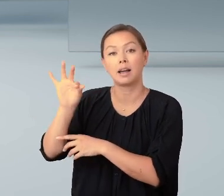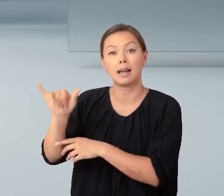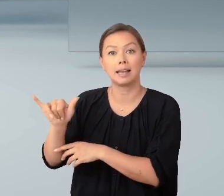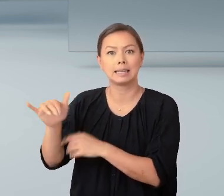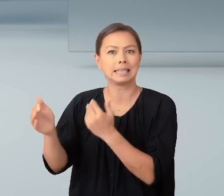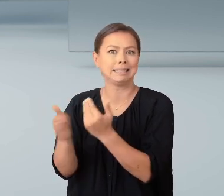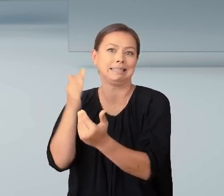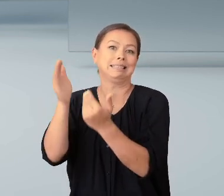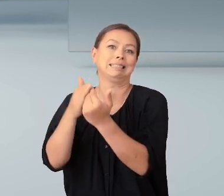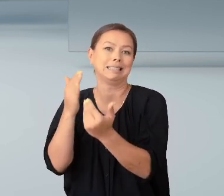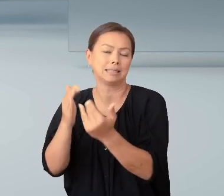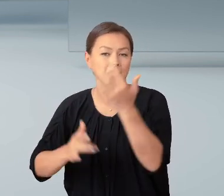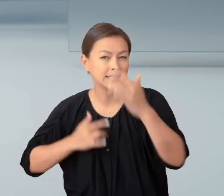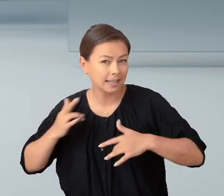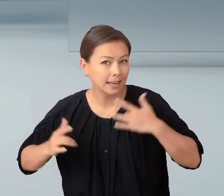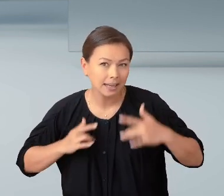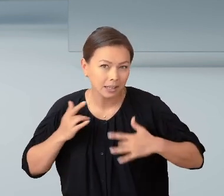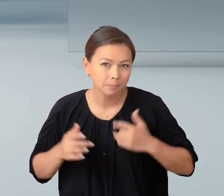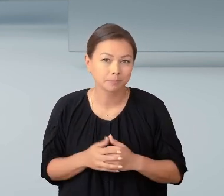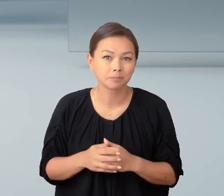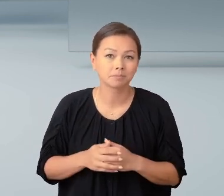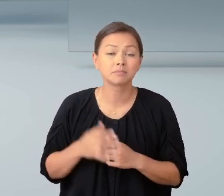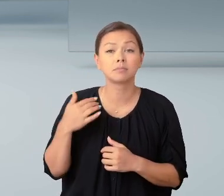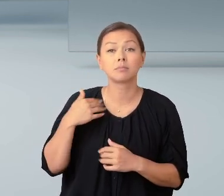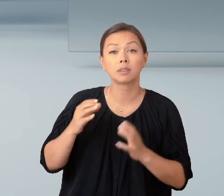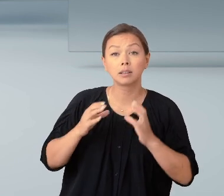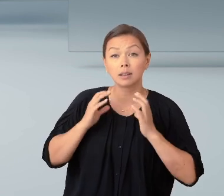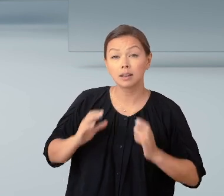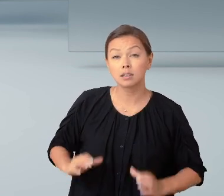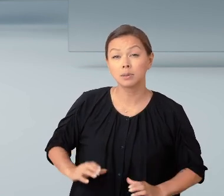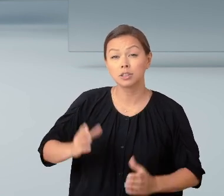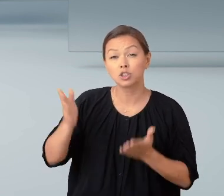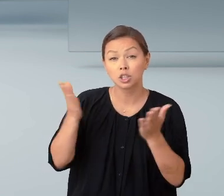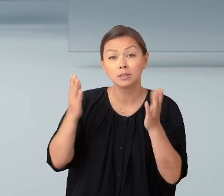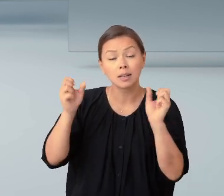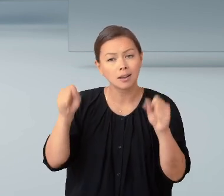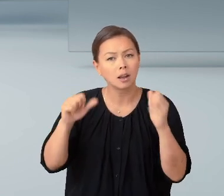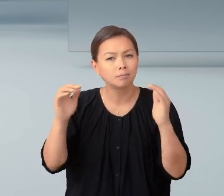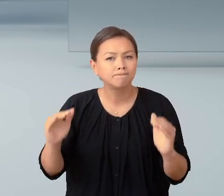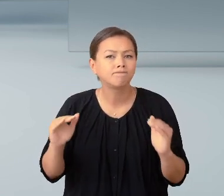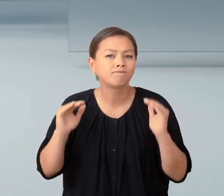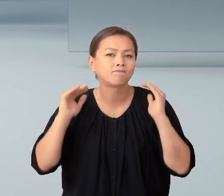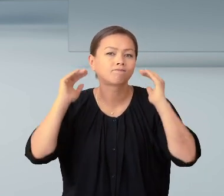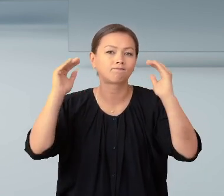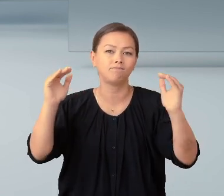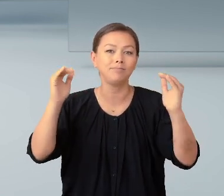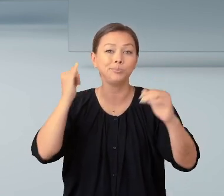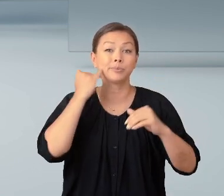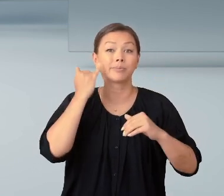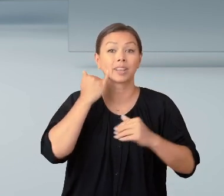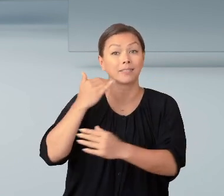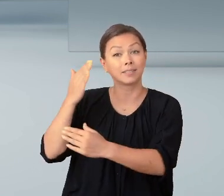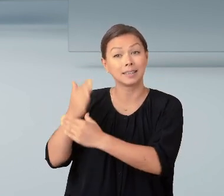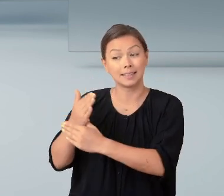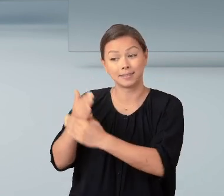Improve customer service with sales and inventory forecasting. In a highly competitive business landscape, effective inventory